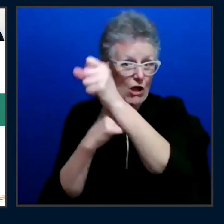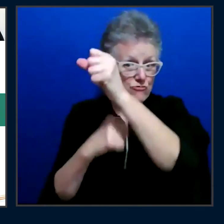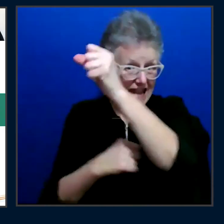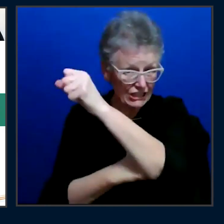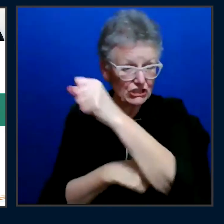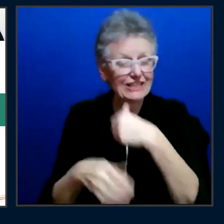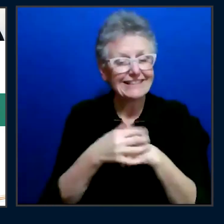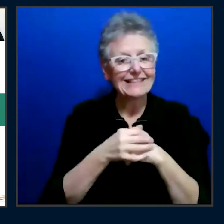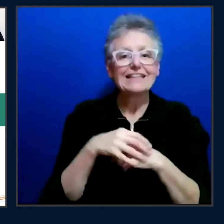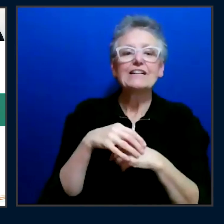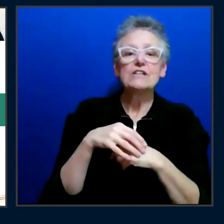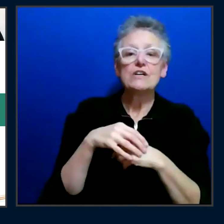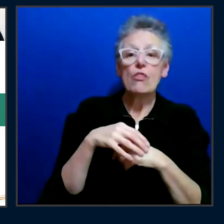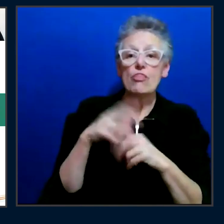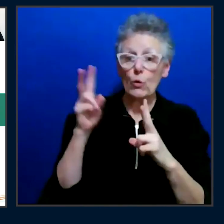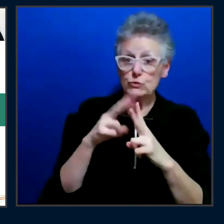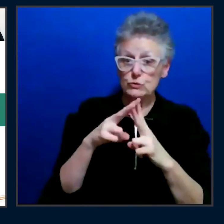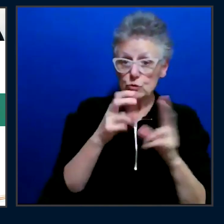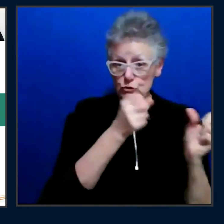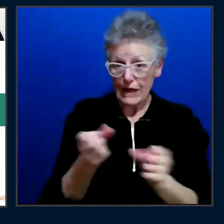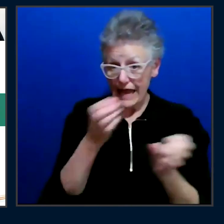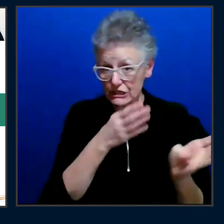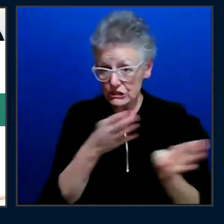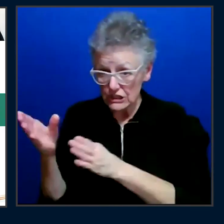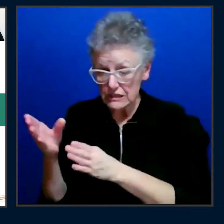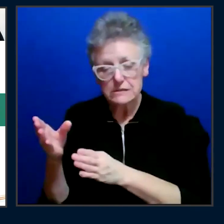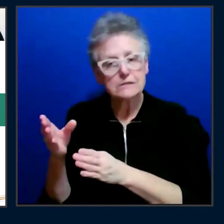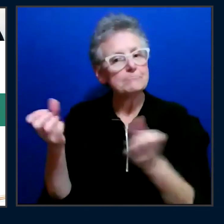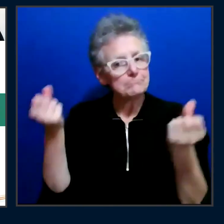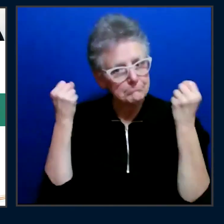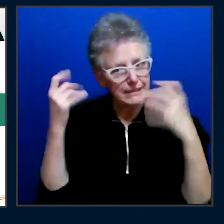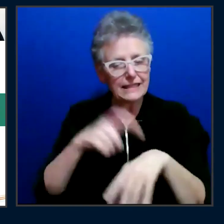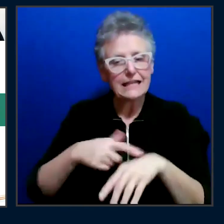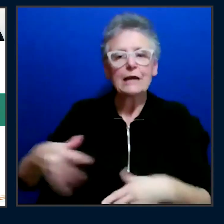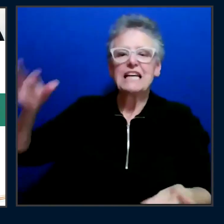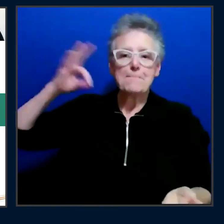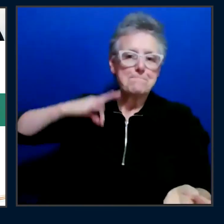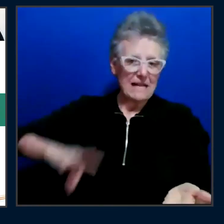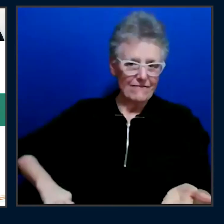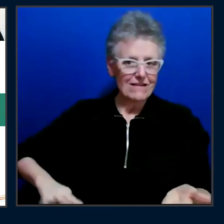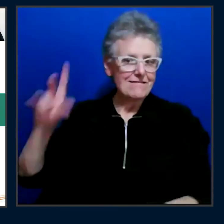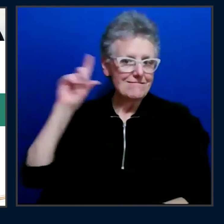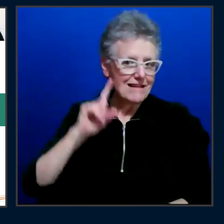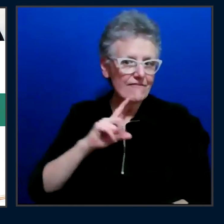as a foundation. Those two strategies are often beneficial for the deaf